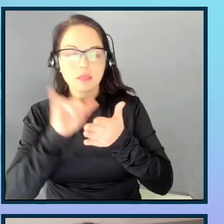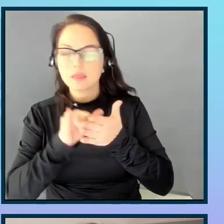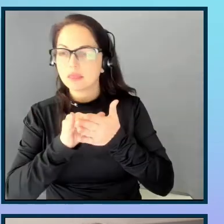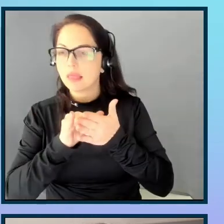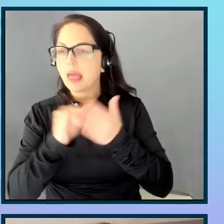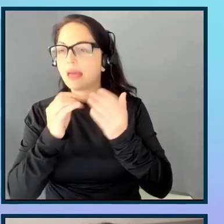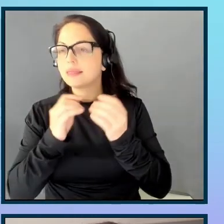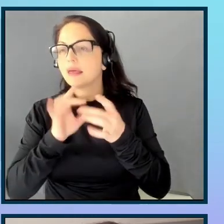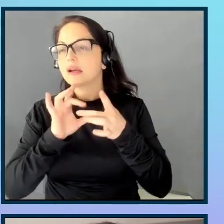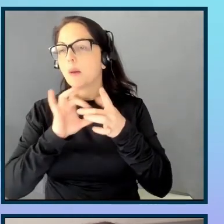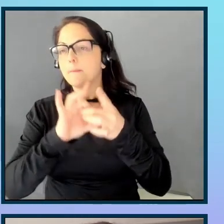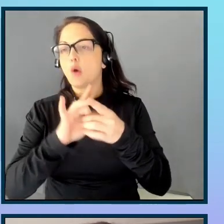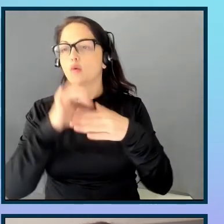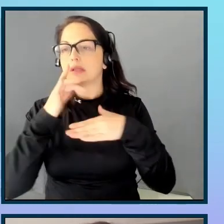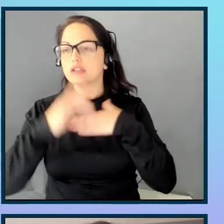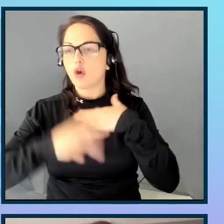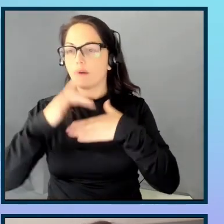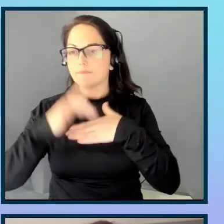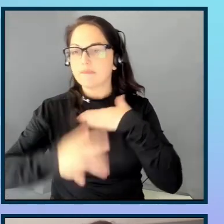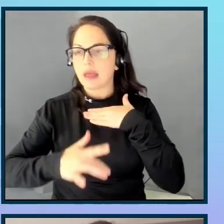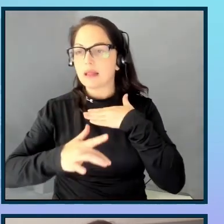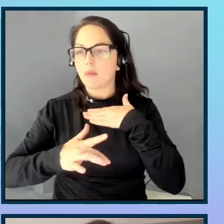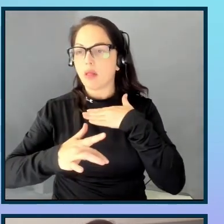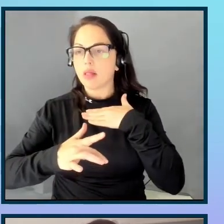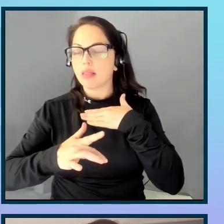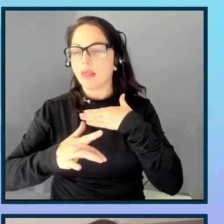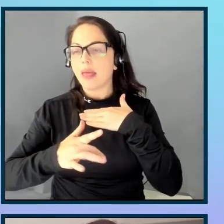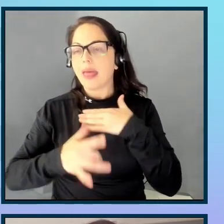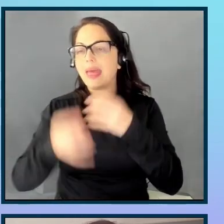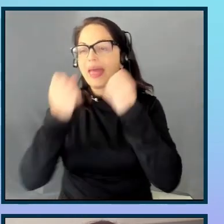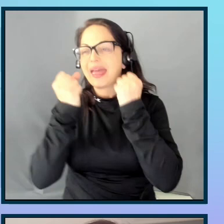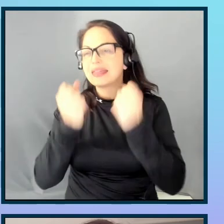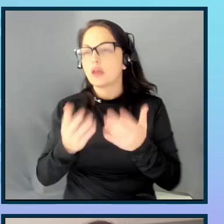And then there are a number of exceptions to that.